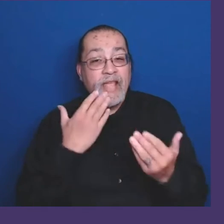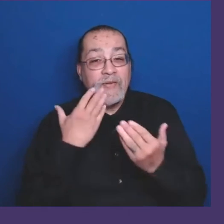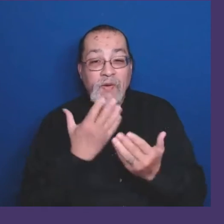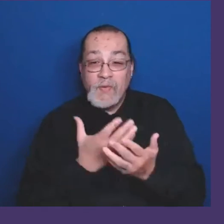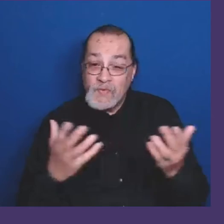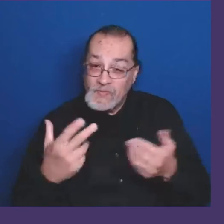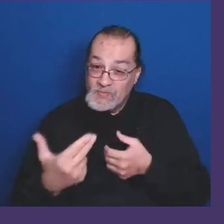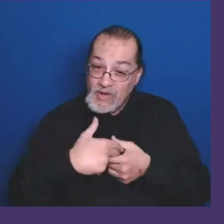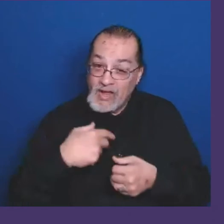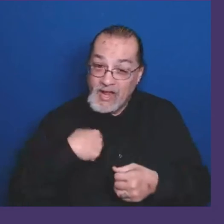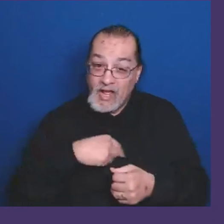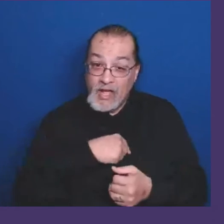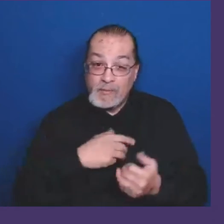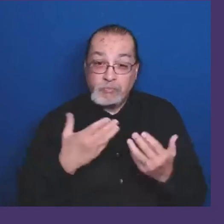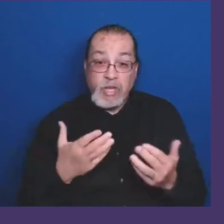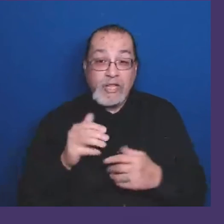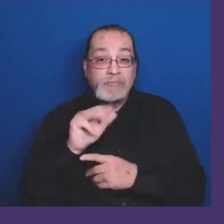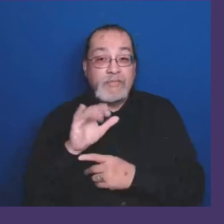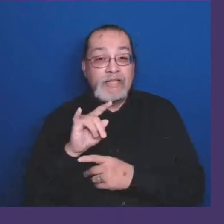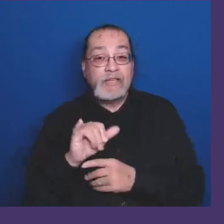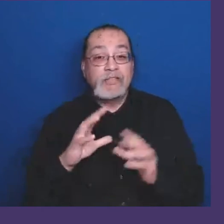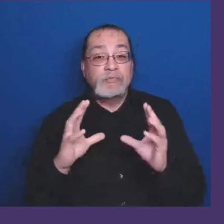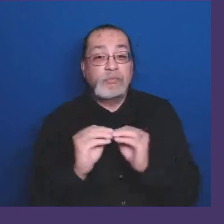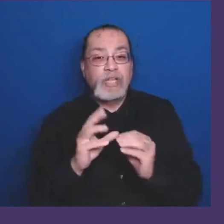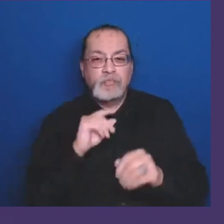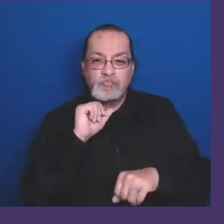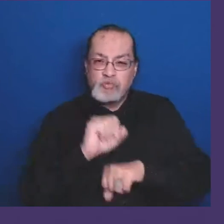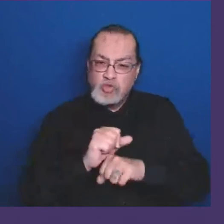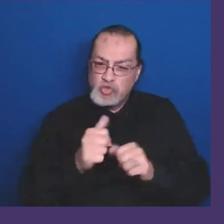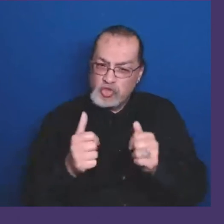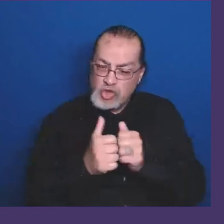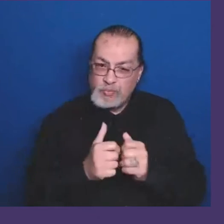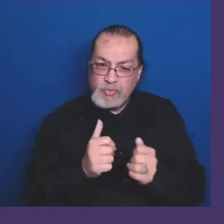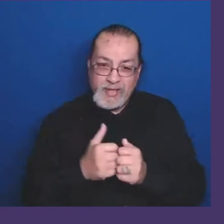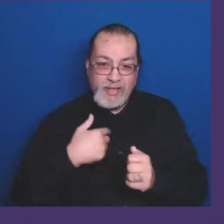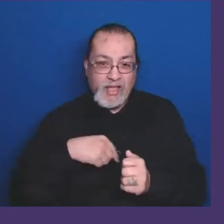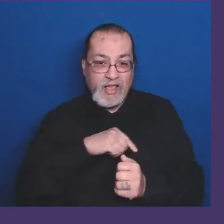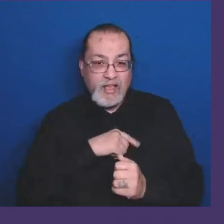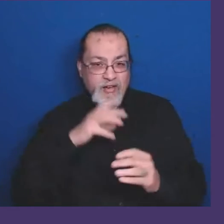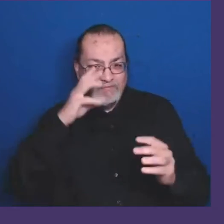us to create more accessible experiences for everybody.